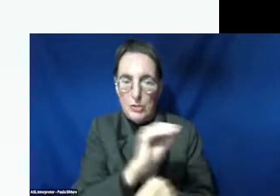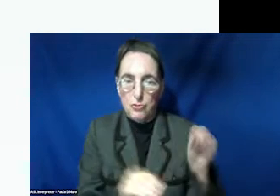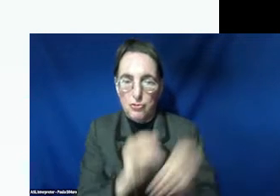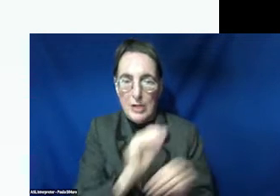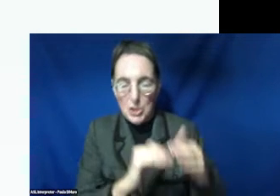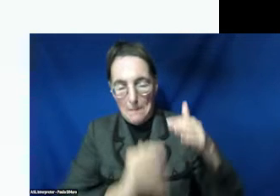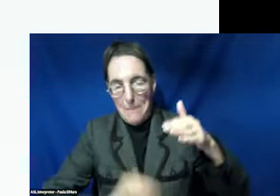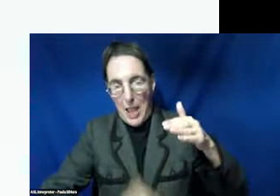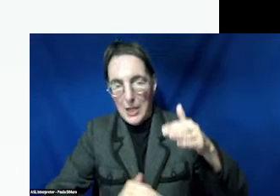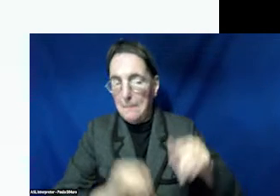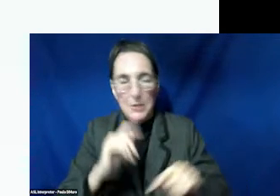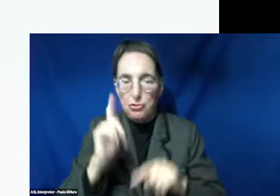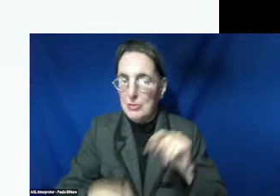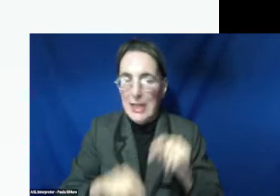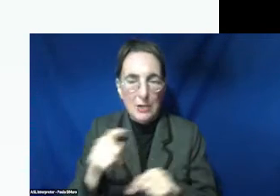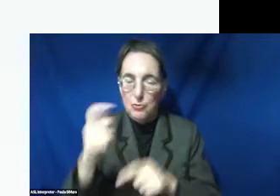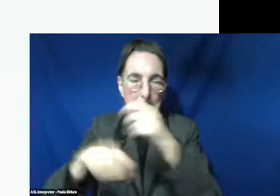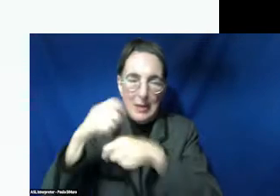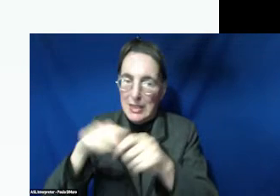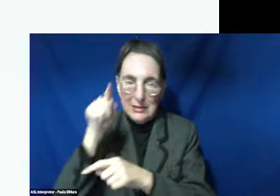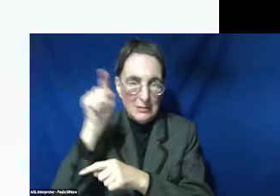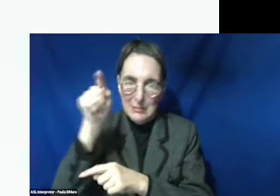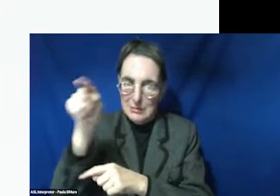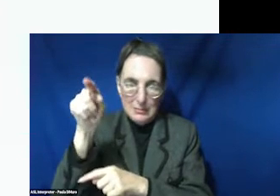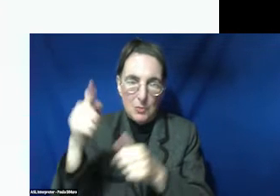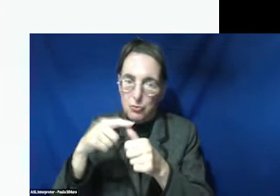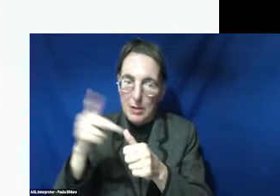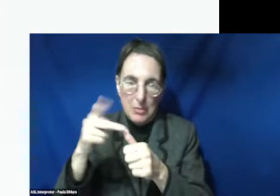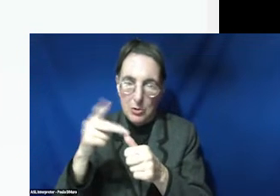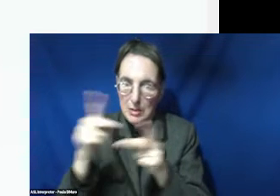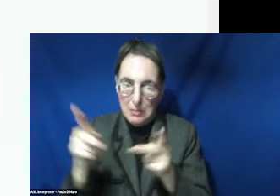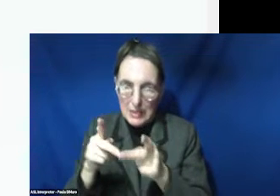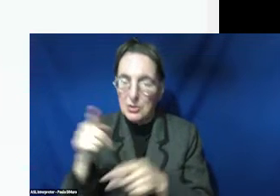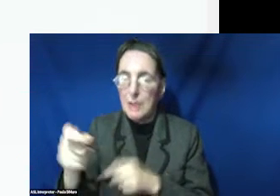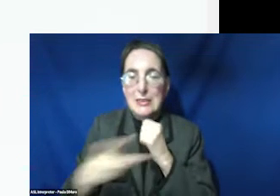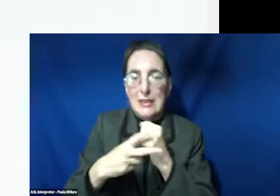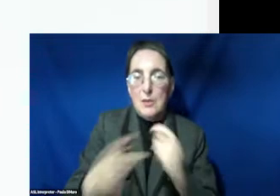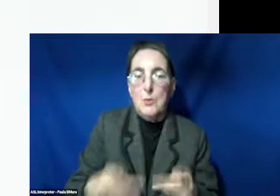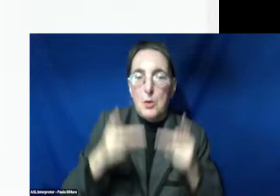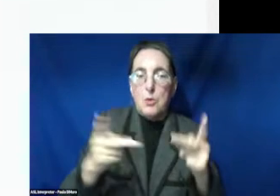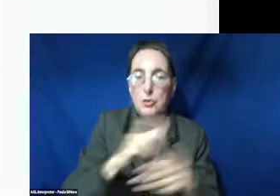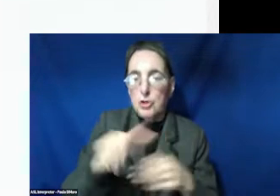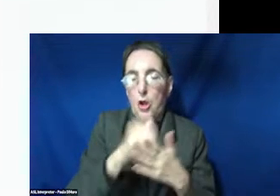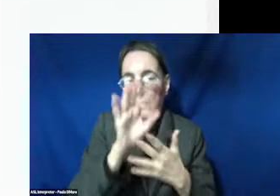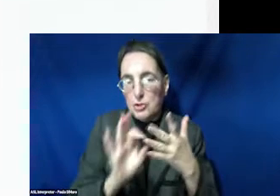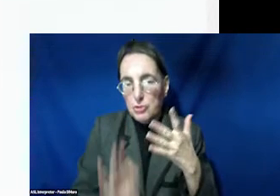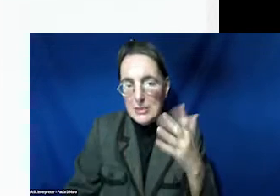So I'm going to go ahead and save the proposal. So all of the choices I have made there will show up here in the header.